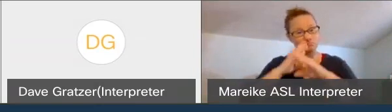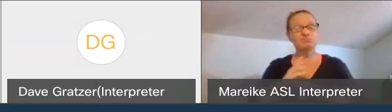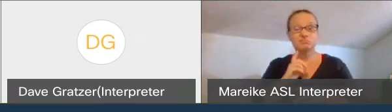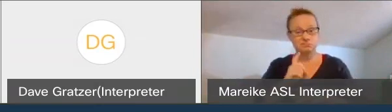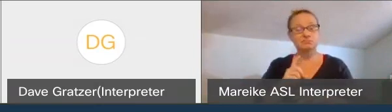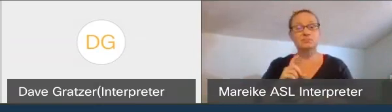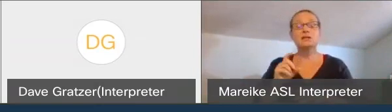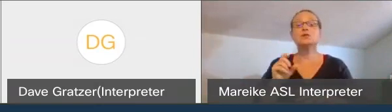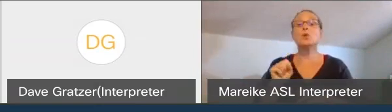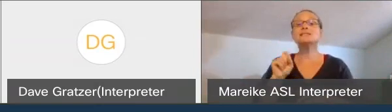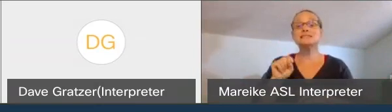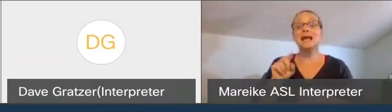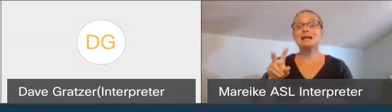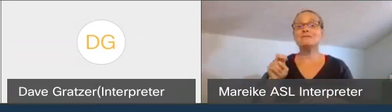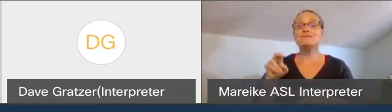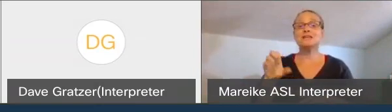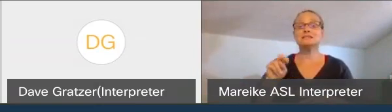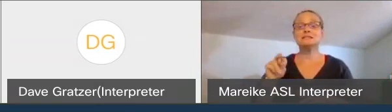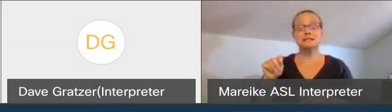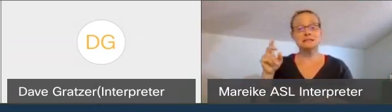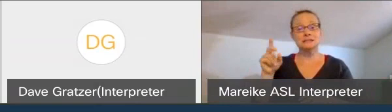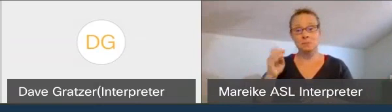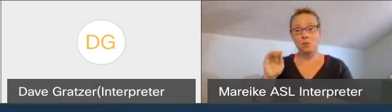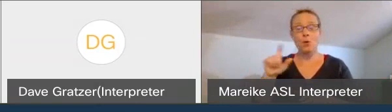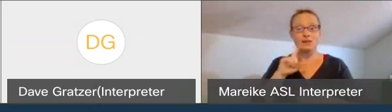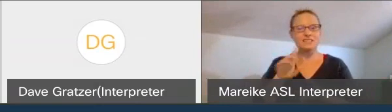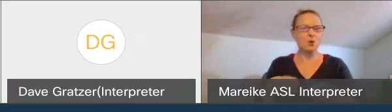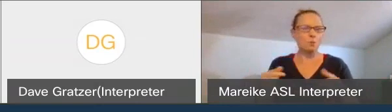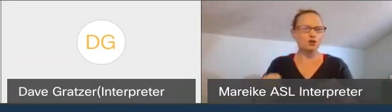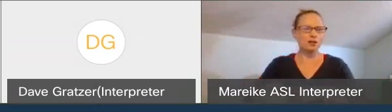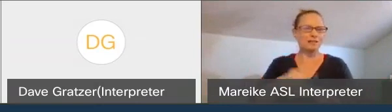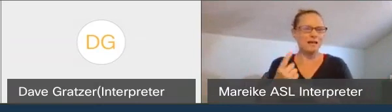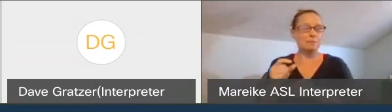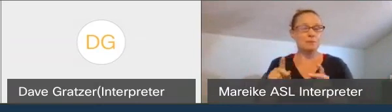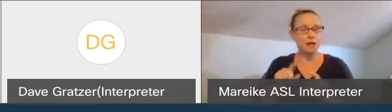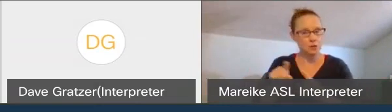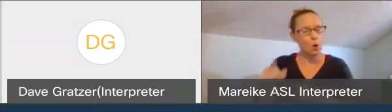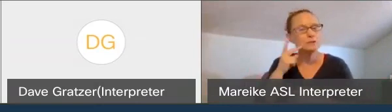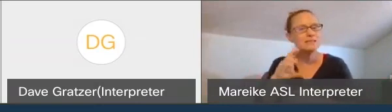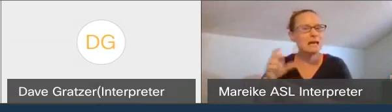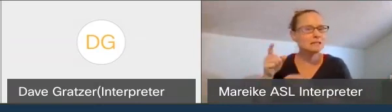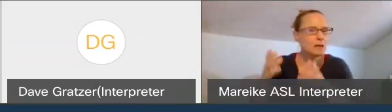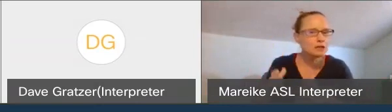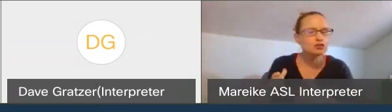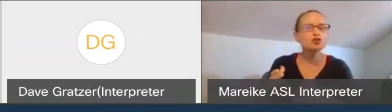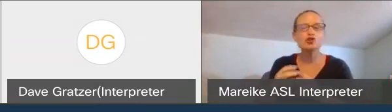is a open-during-the-day center where people can go, um, see a case manager, they have different health organizations,